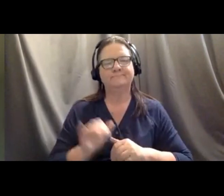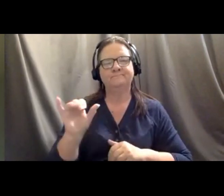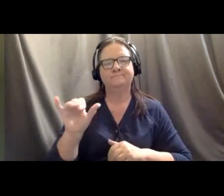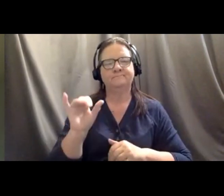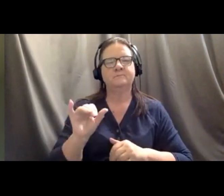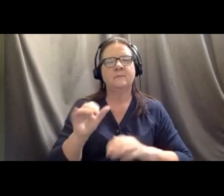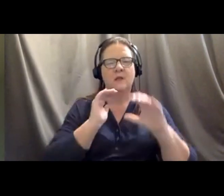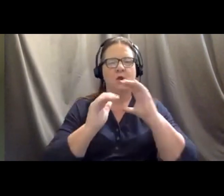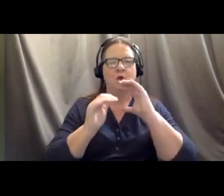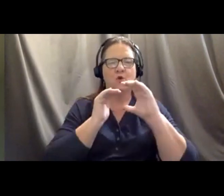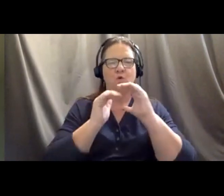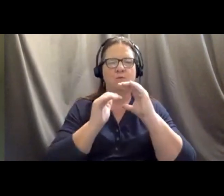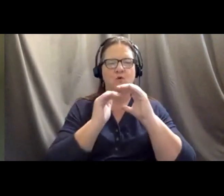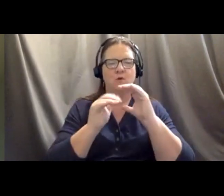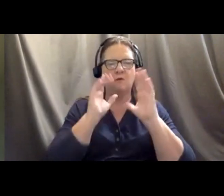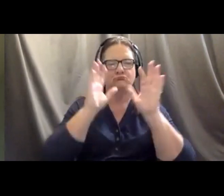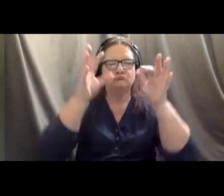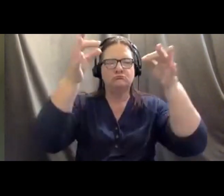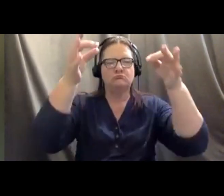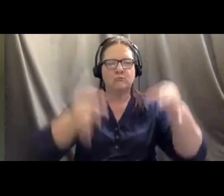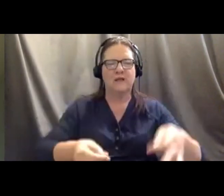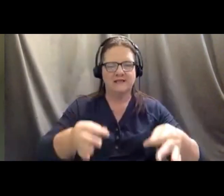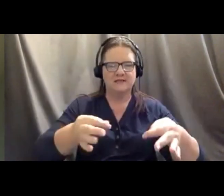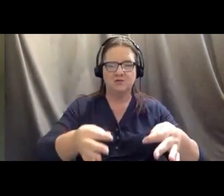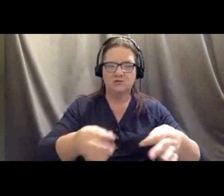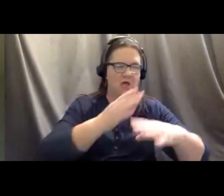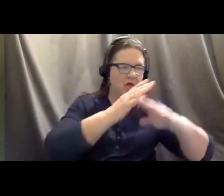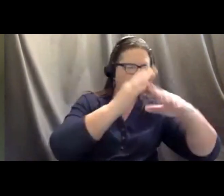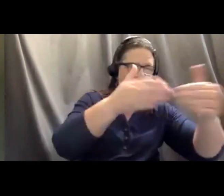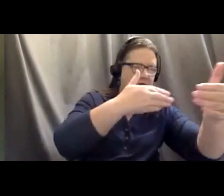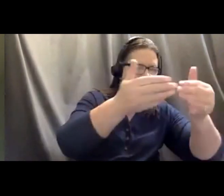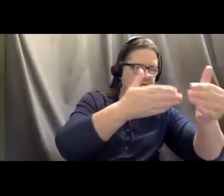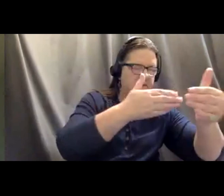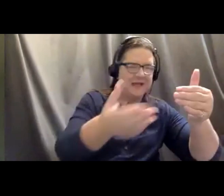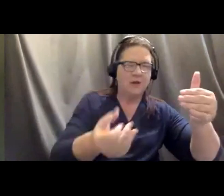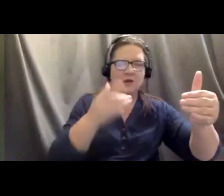Mmm. Communication and resolution of obstacles to understand how our local systems are actually